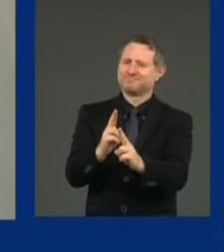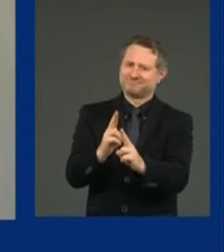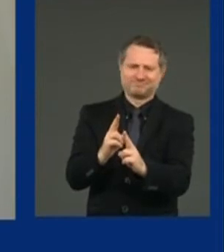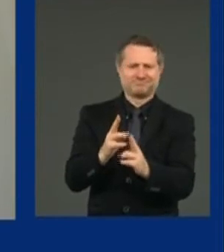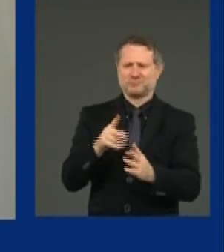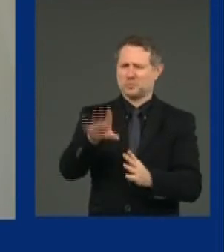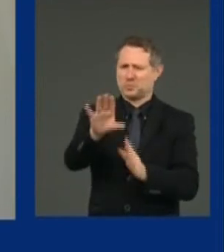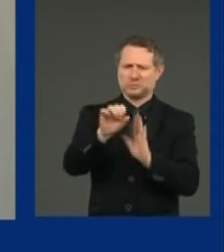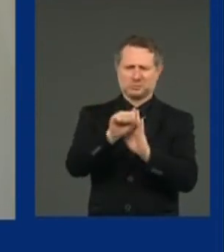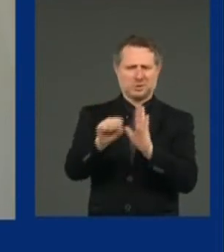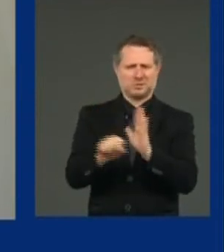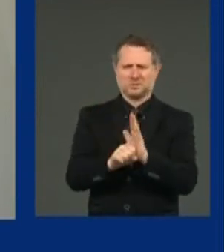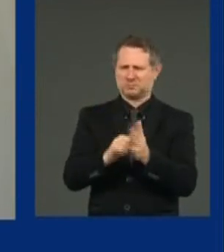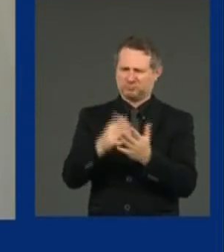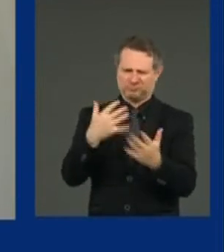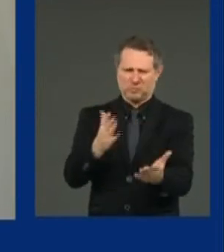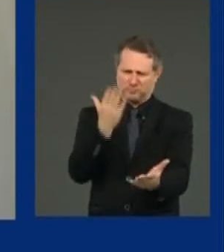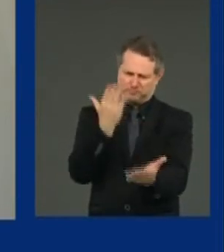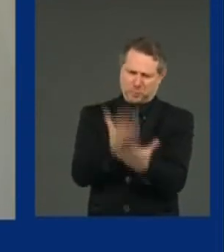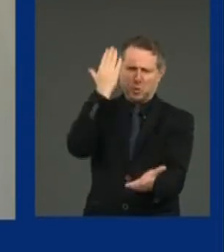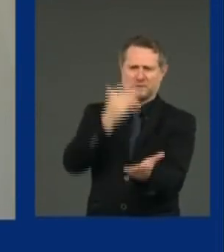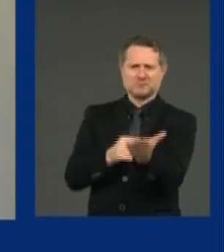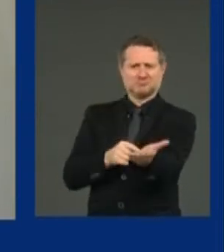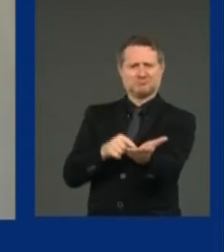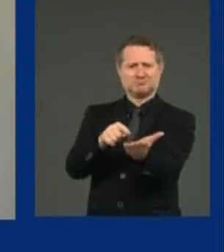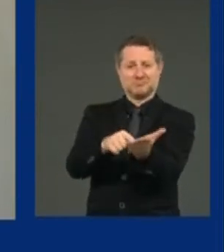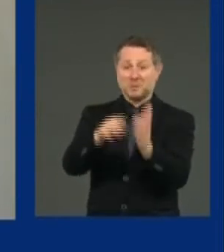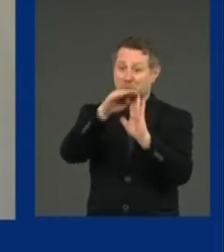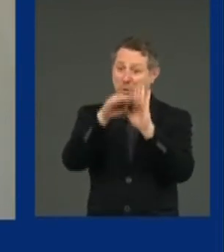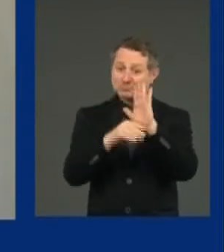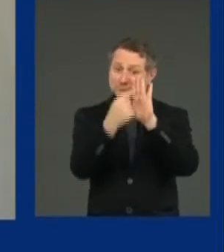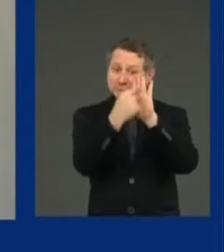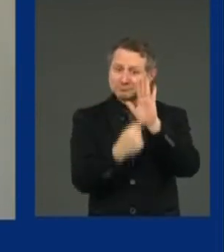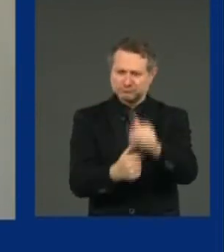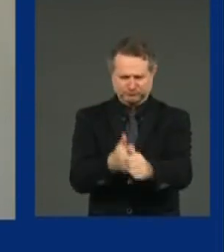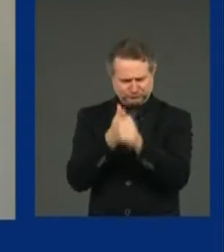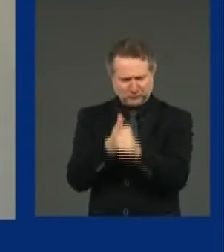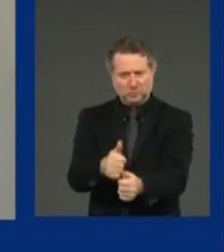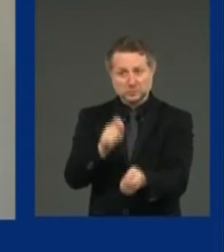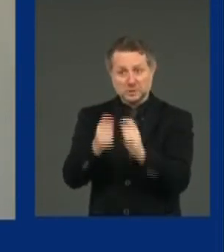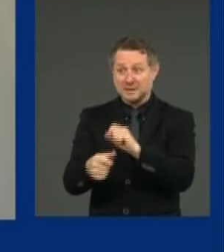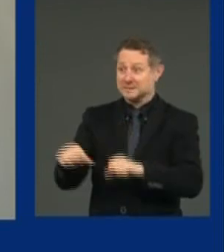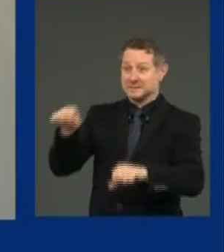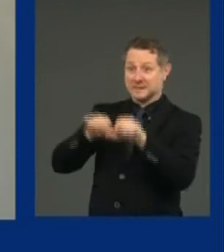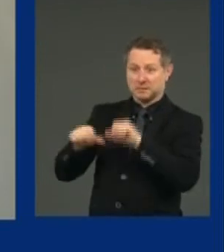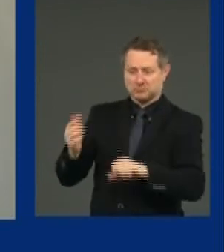A PROFESSIONAL HONOR TO WORK WITH YOU. I THINK YOU'LL SEE THAT YOUR